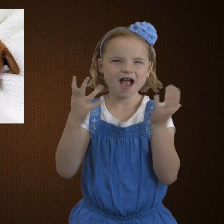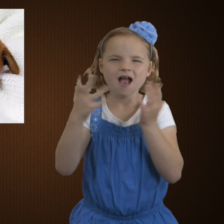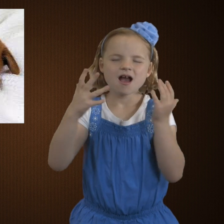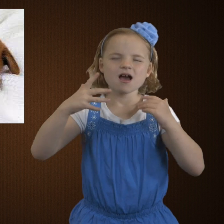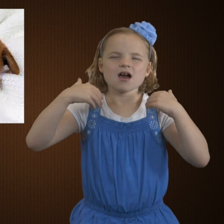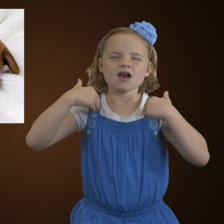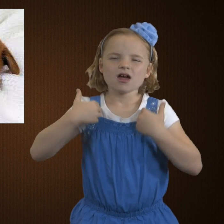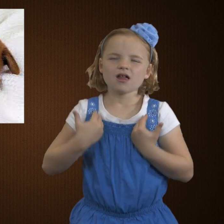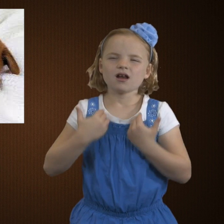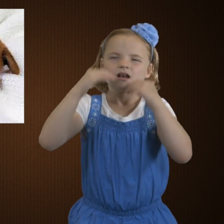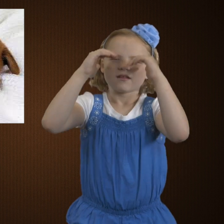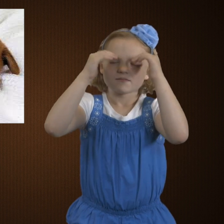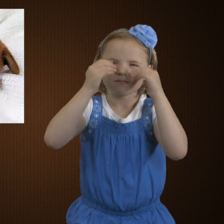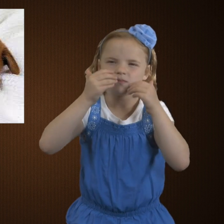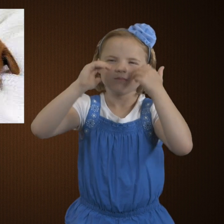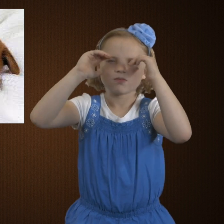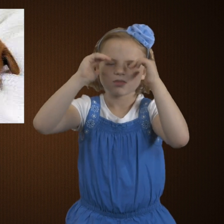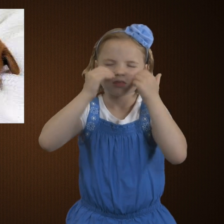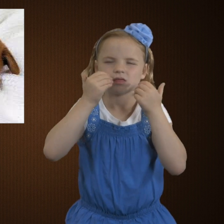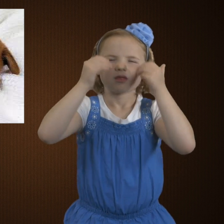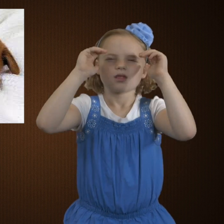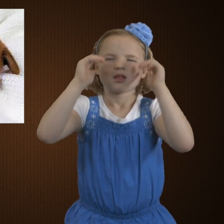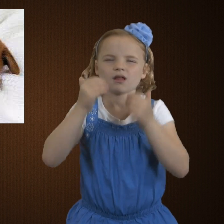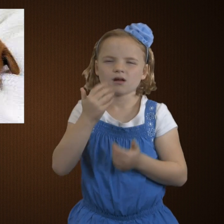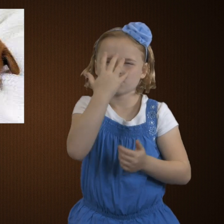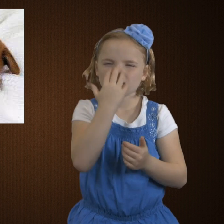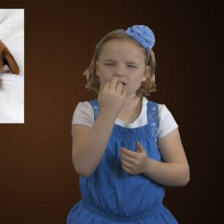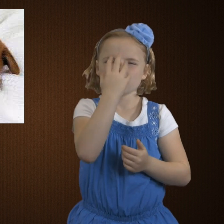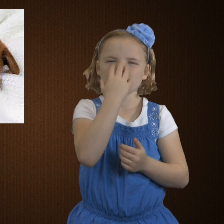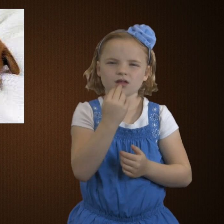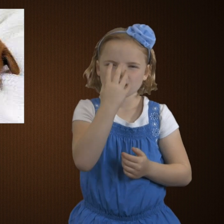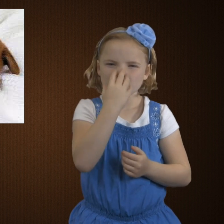Dozing means to be very tired and sleepy.